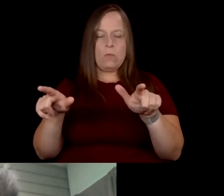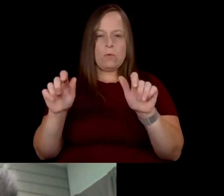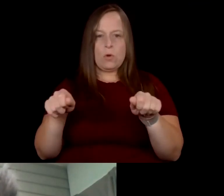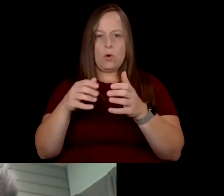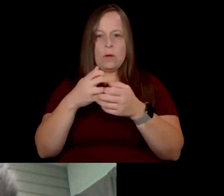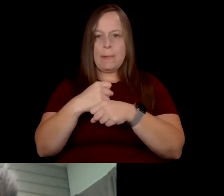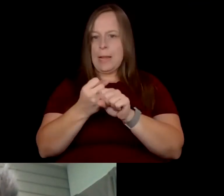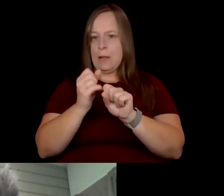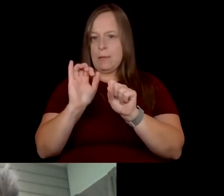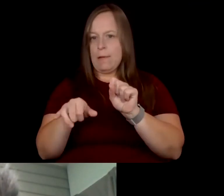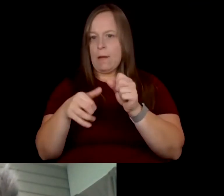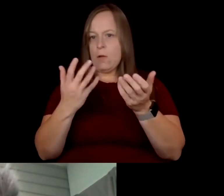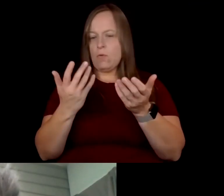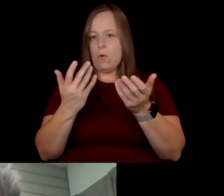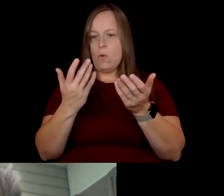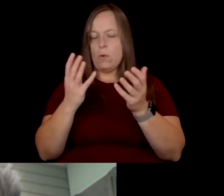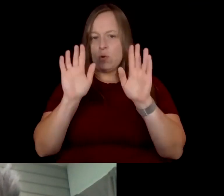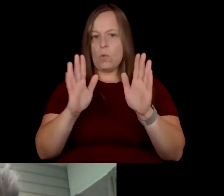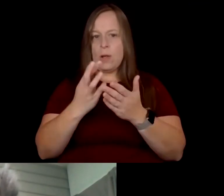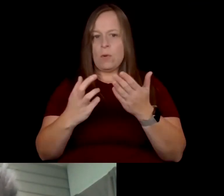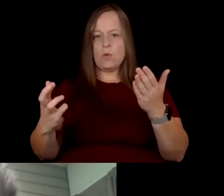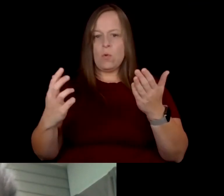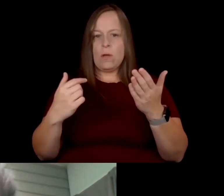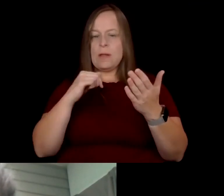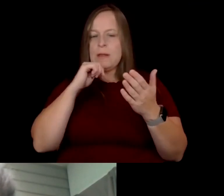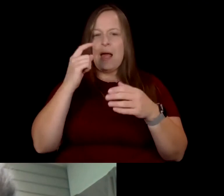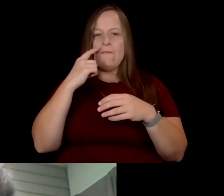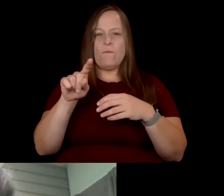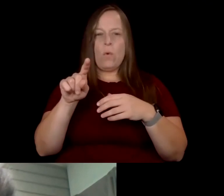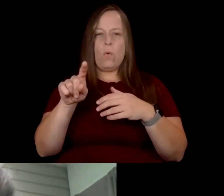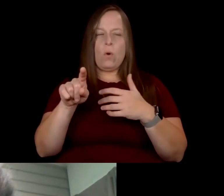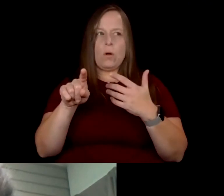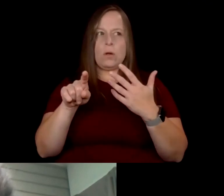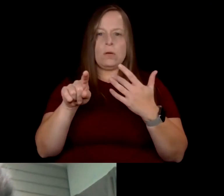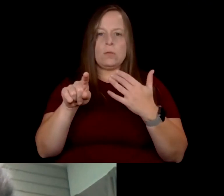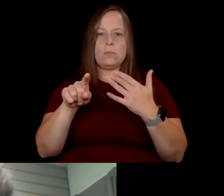So it's a resource that is not necessarily